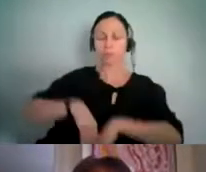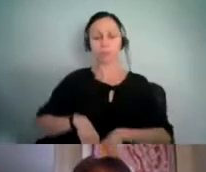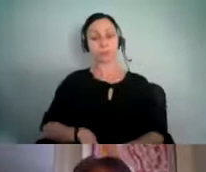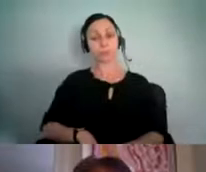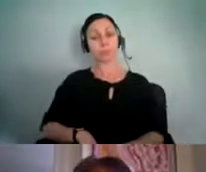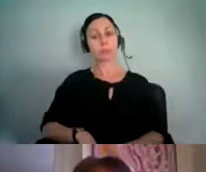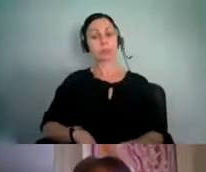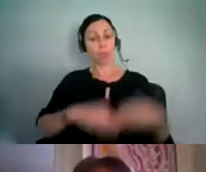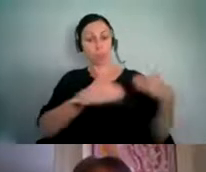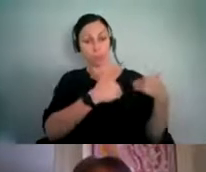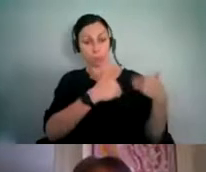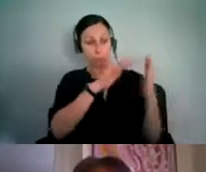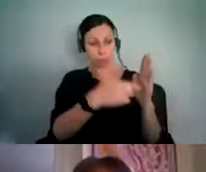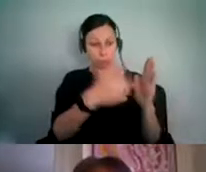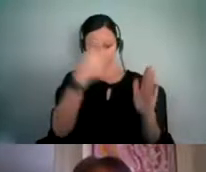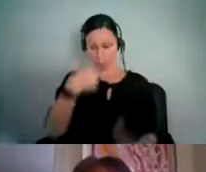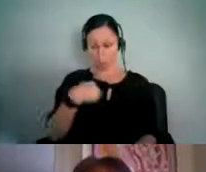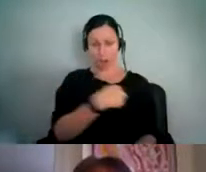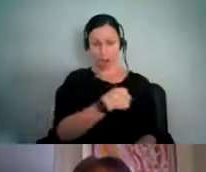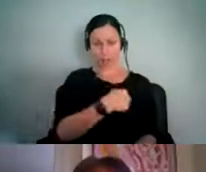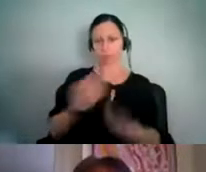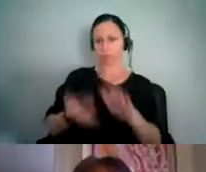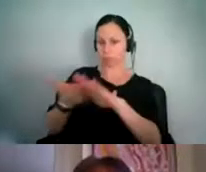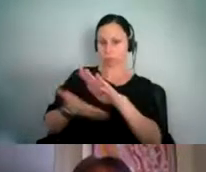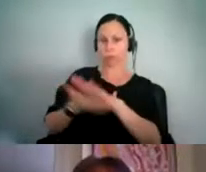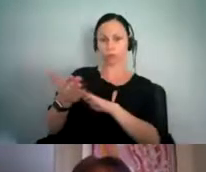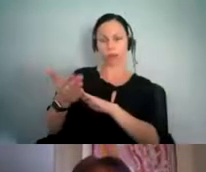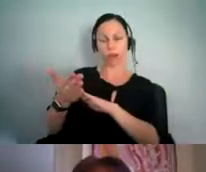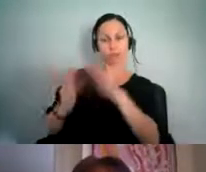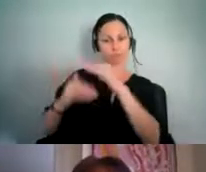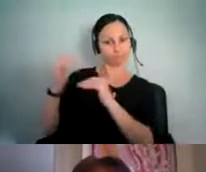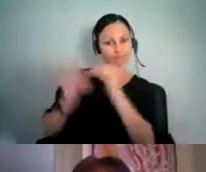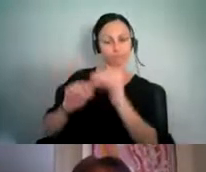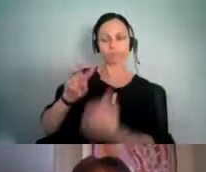of those of us who run venues is that we look at climate change